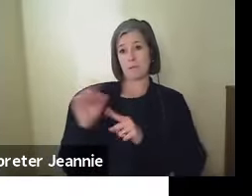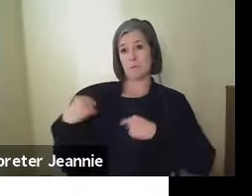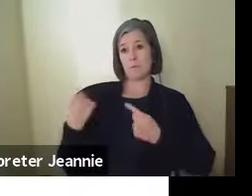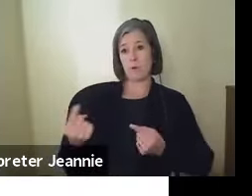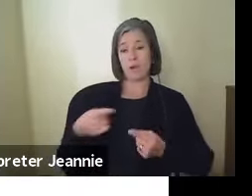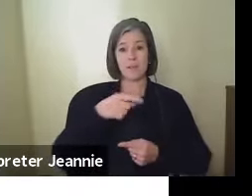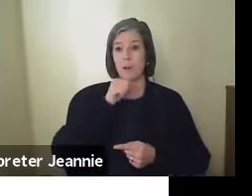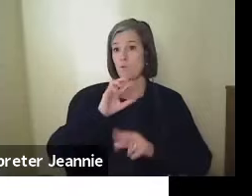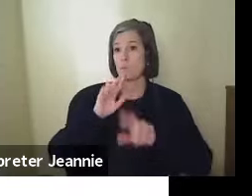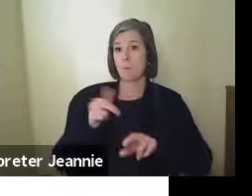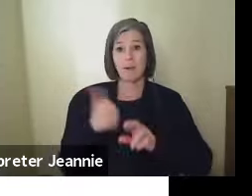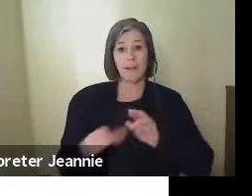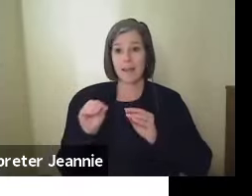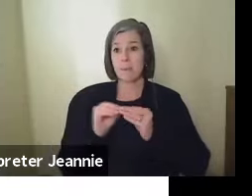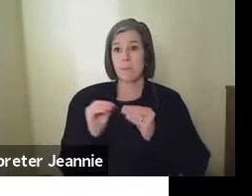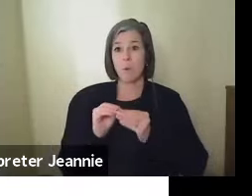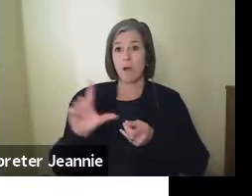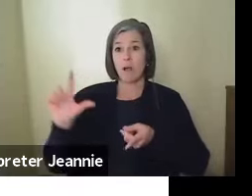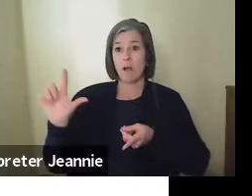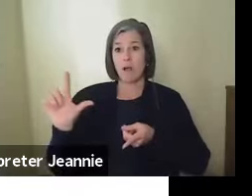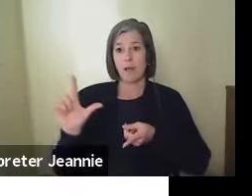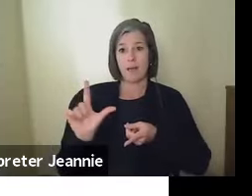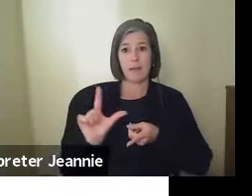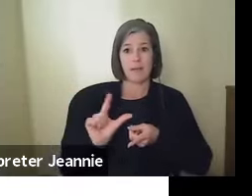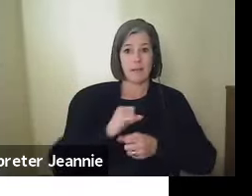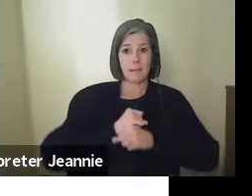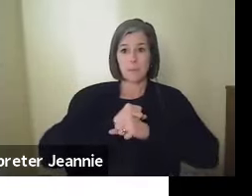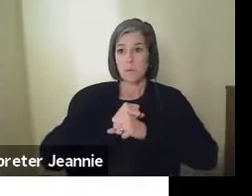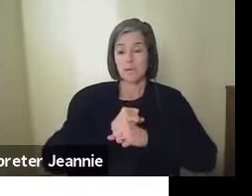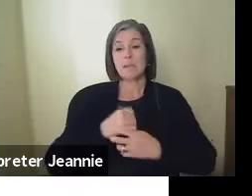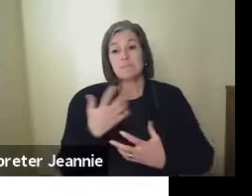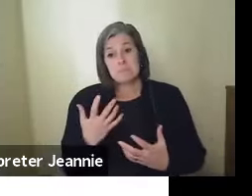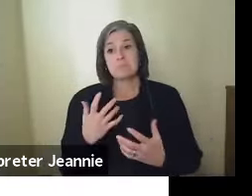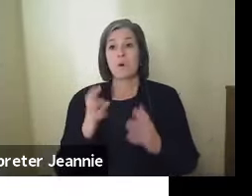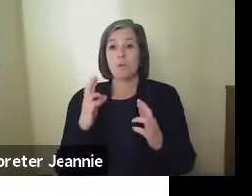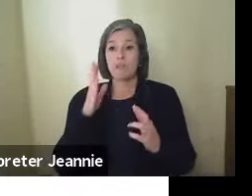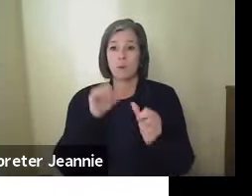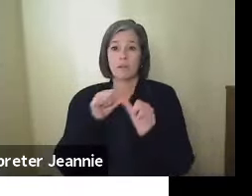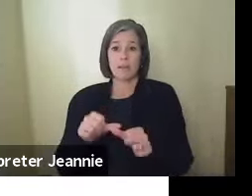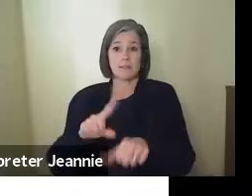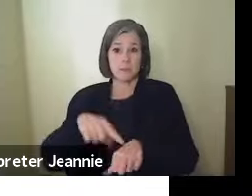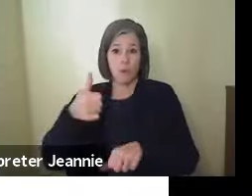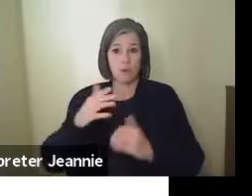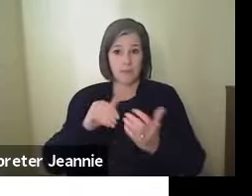are seeing a waning of immunity. So hopefully it's going to last longer than that. Will we maybe need